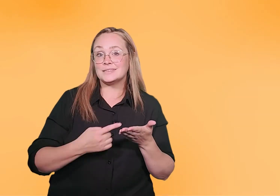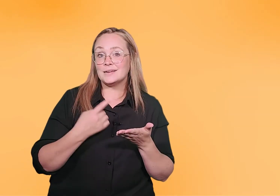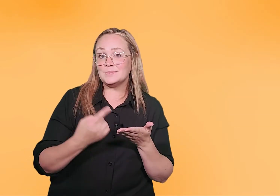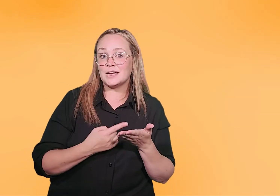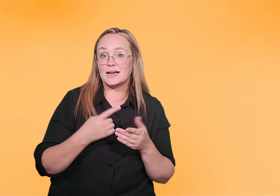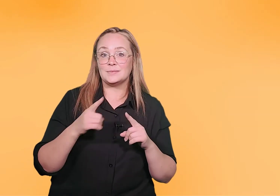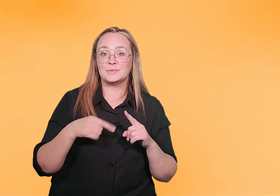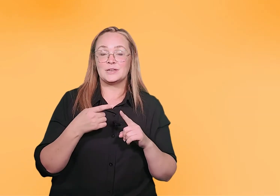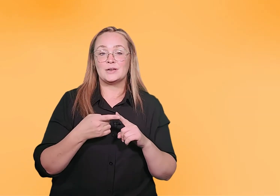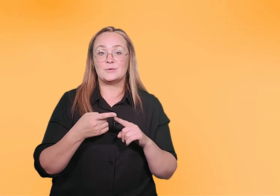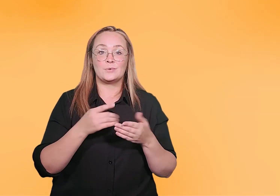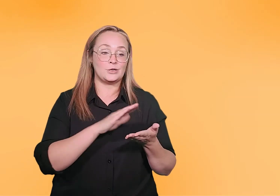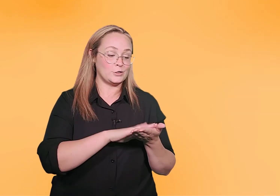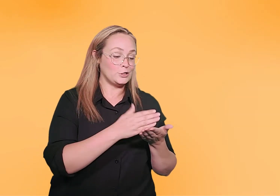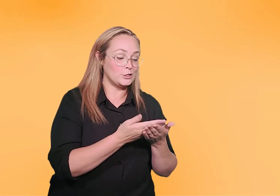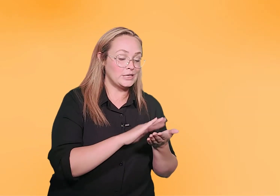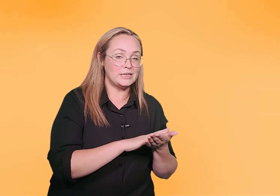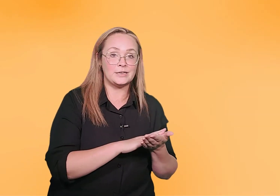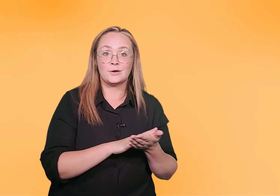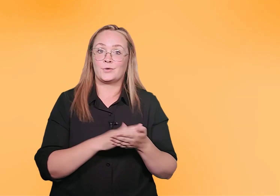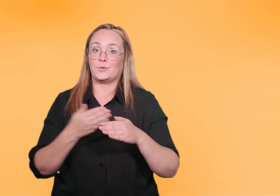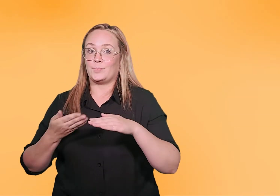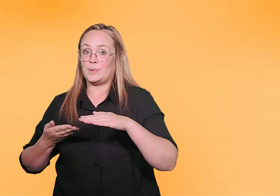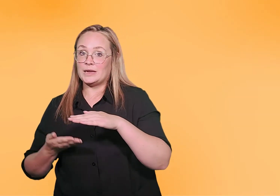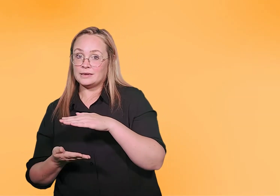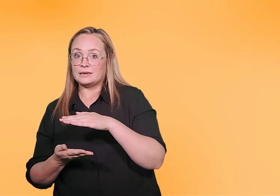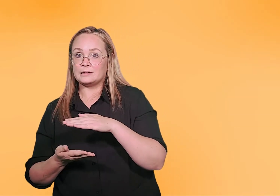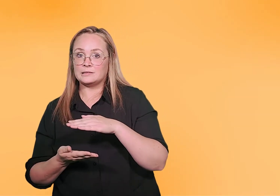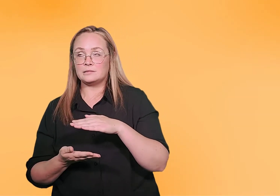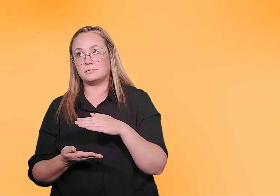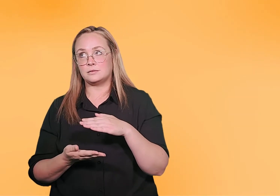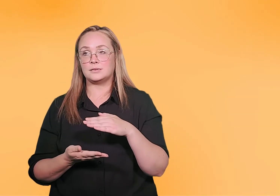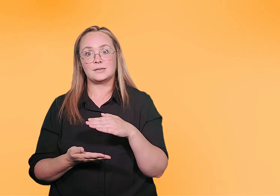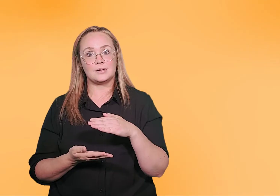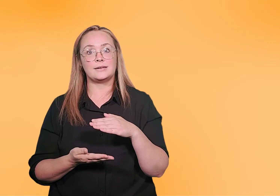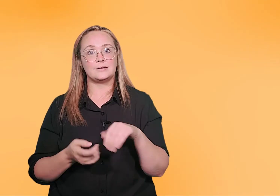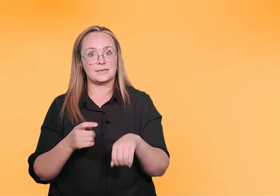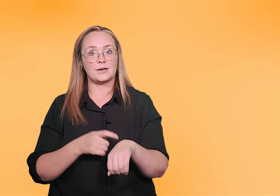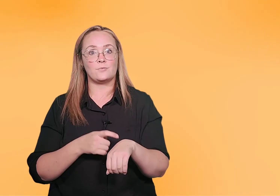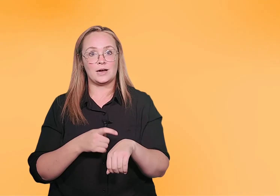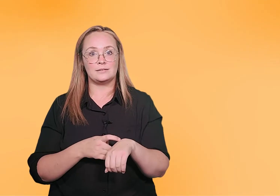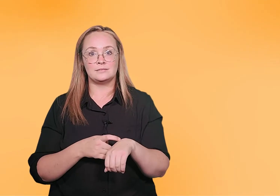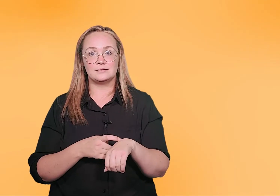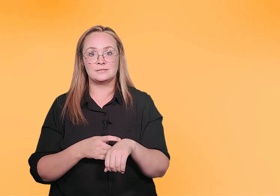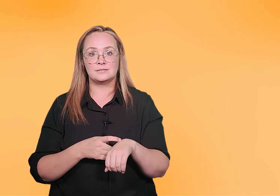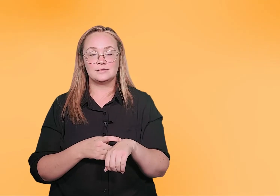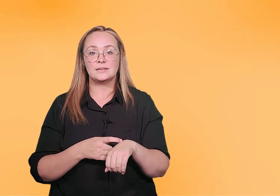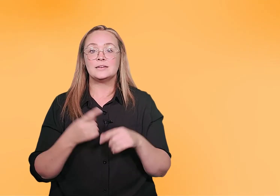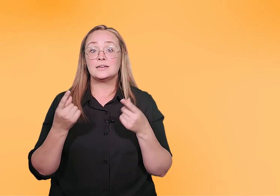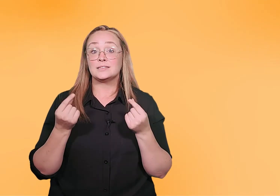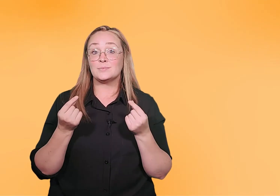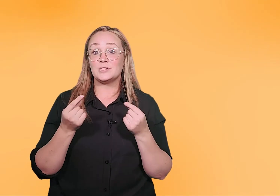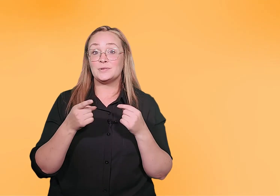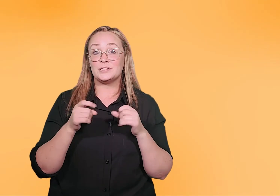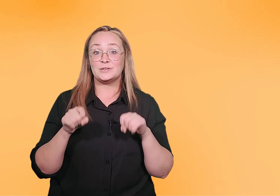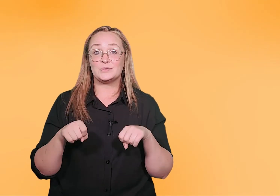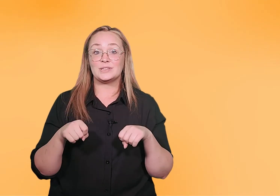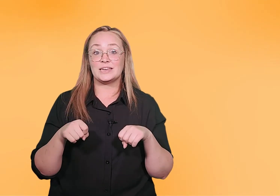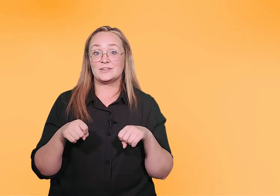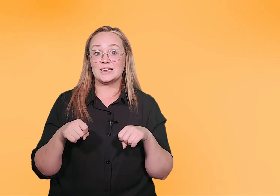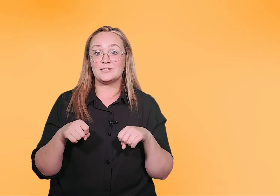Sometimes when you're cooking or baking, it can take a while. Something you can do to entertain